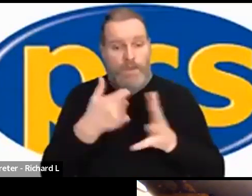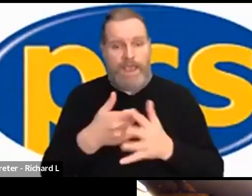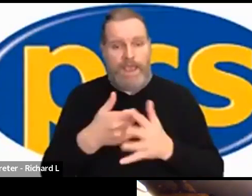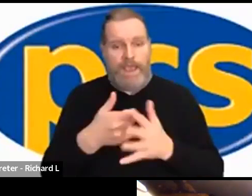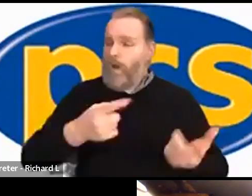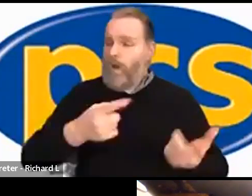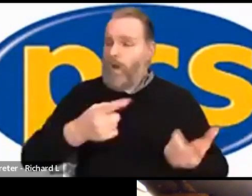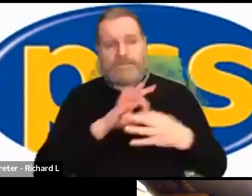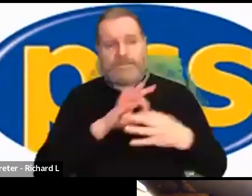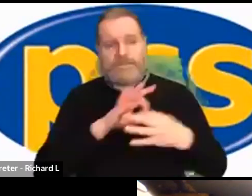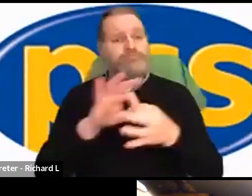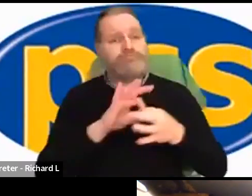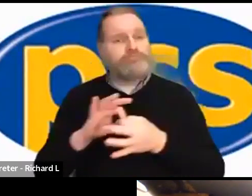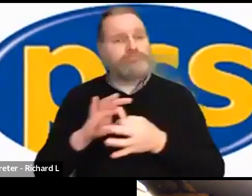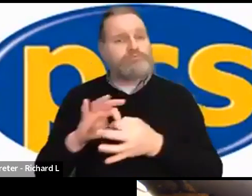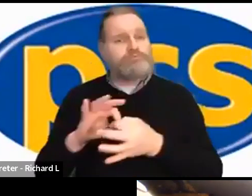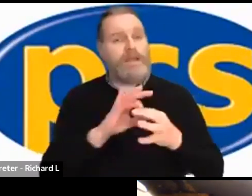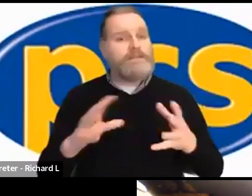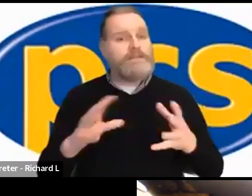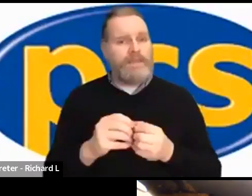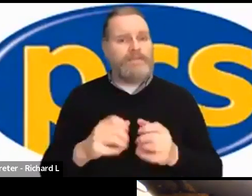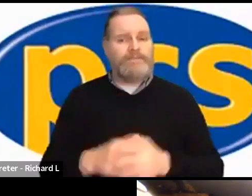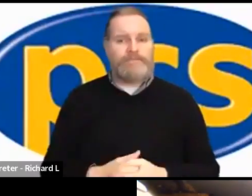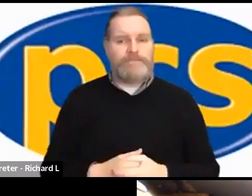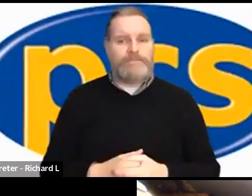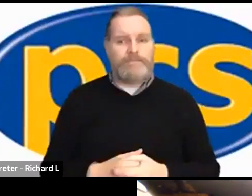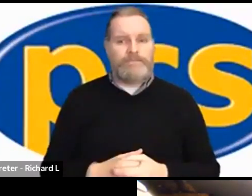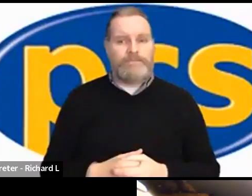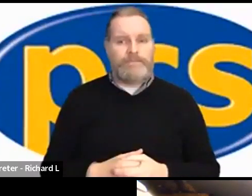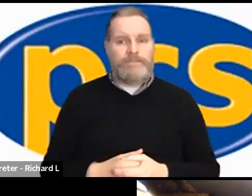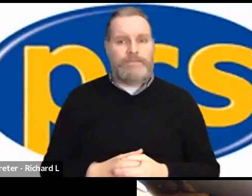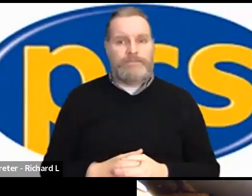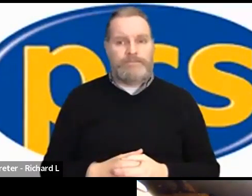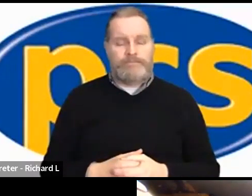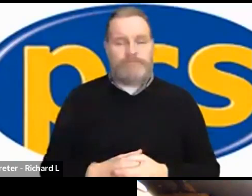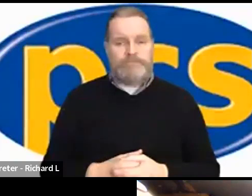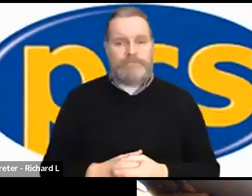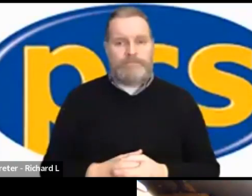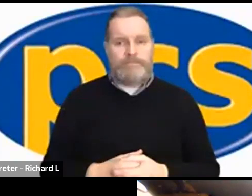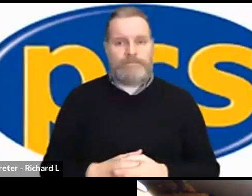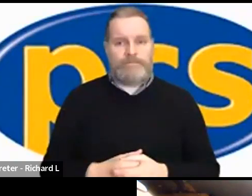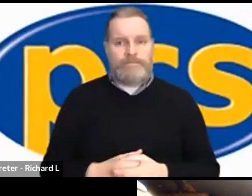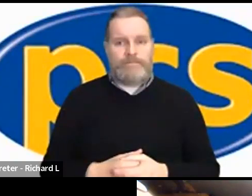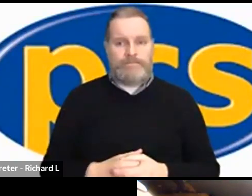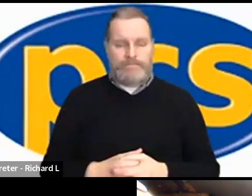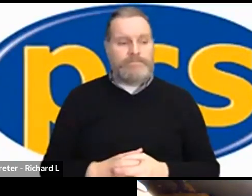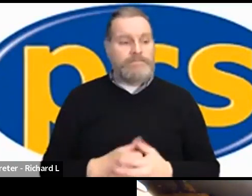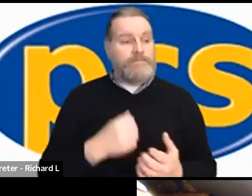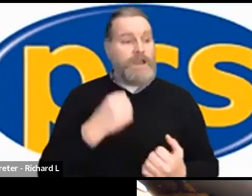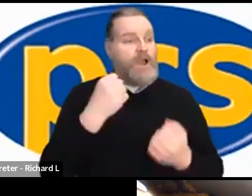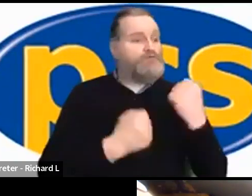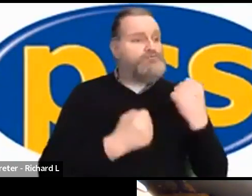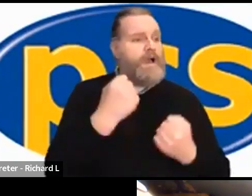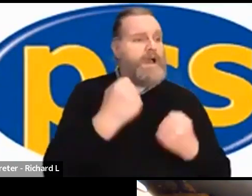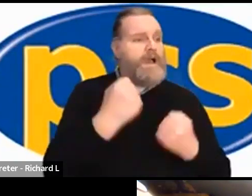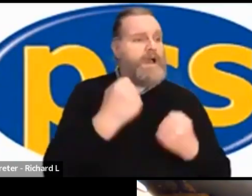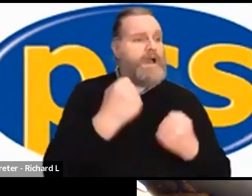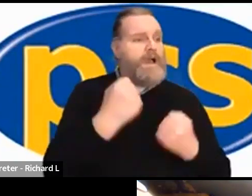see that we've got pictures , and we , and that we're all in it together and that we're all in it together. And the thing that I can tell you you now, is there nothing like a driving exam? And I